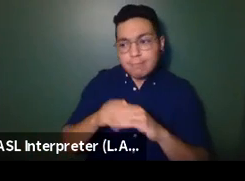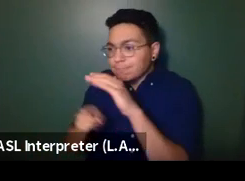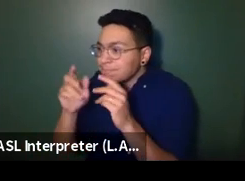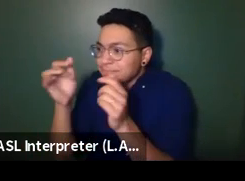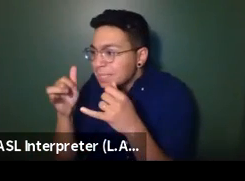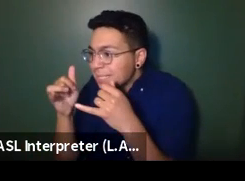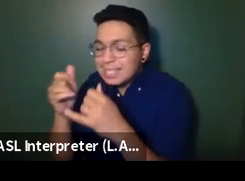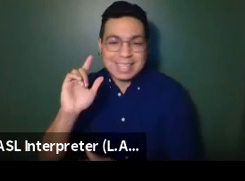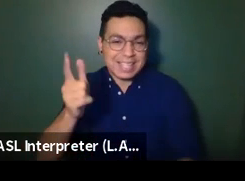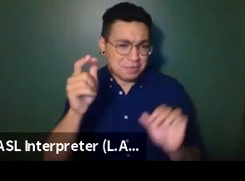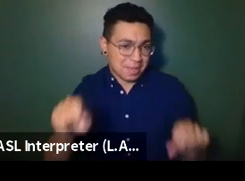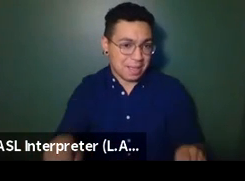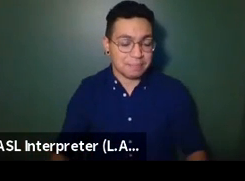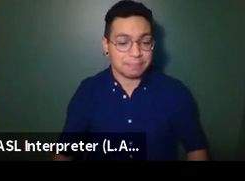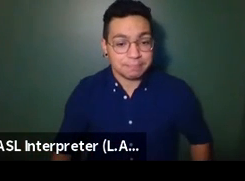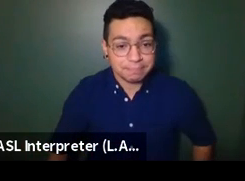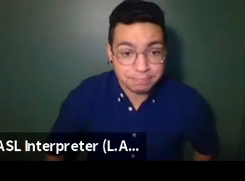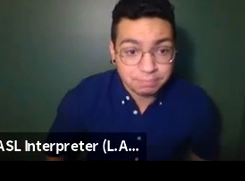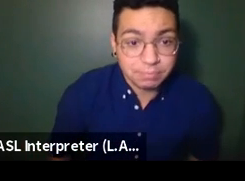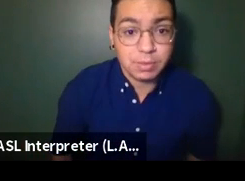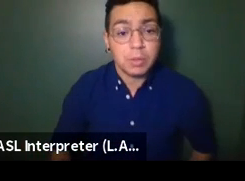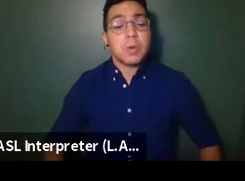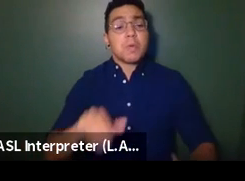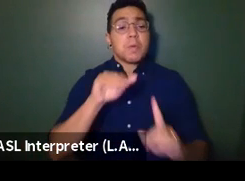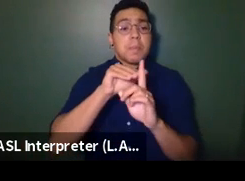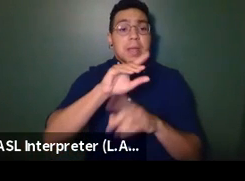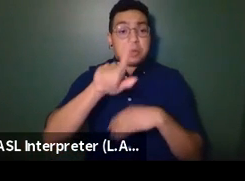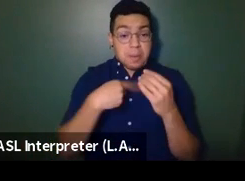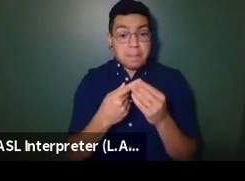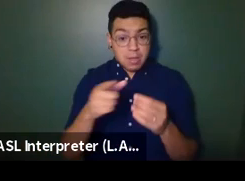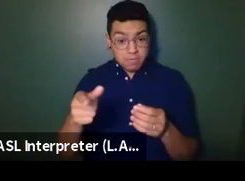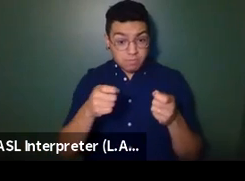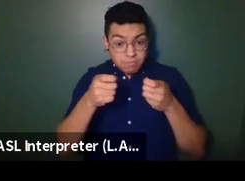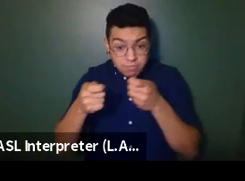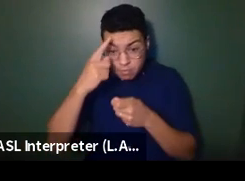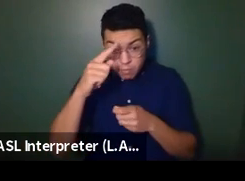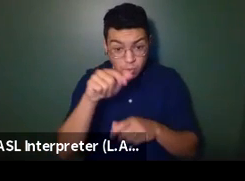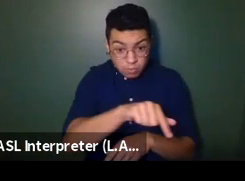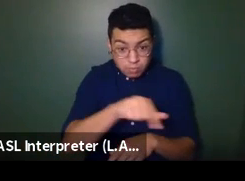Jeff Crawford: One other note on those controls on the bottom, you'll have a closed caption, and thank you, Heather for doing closed caption for us today.